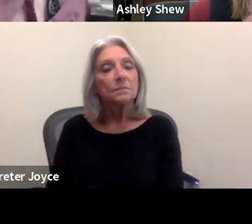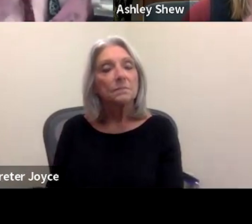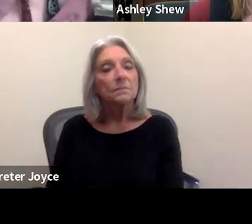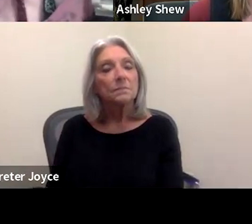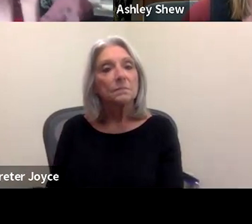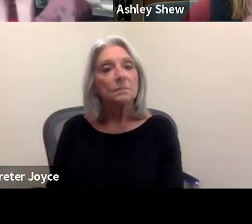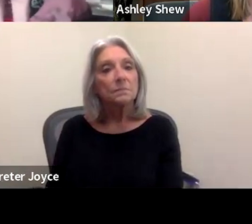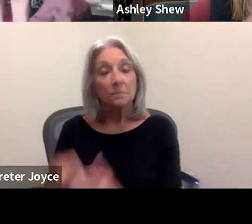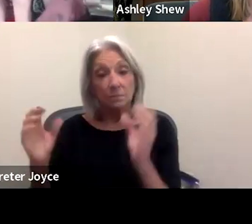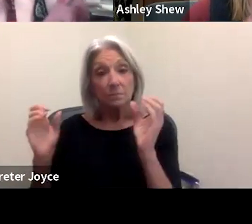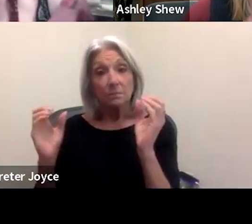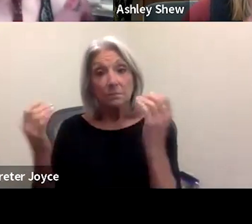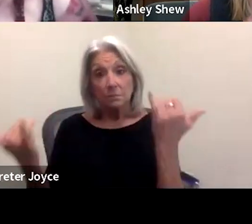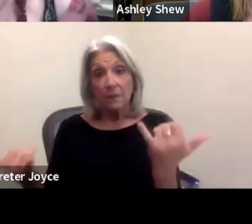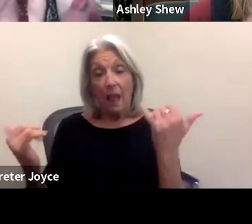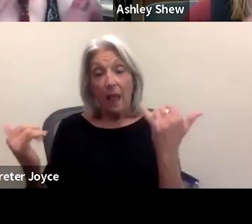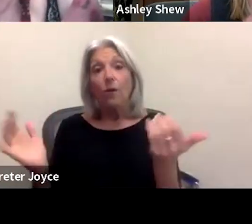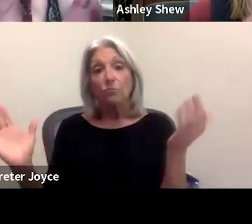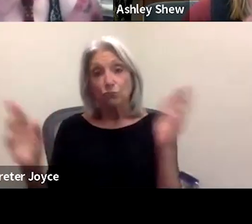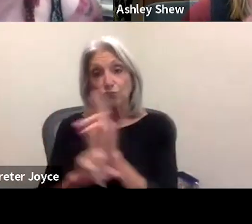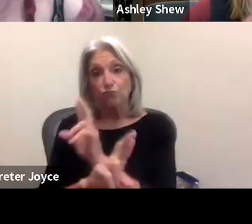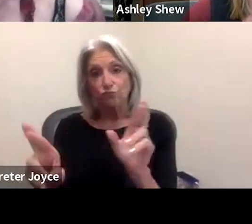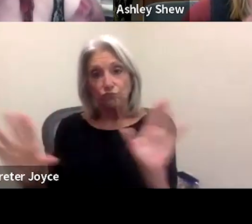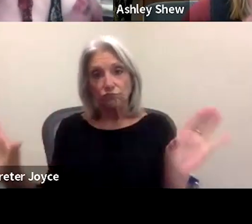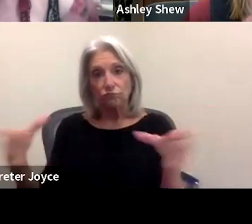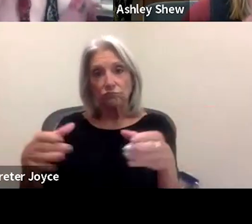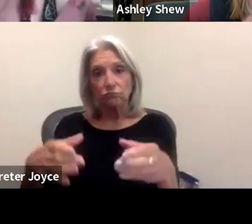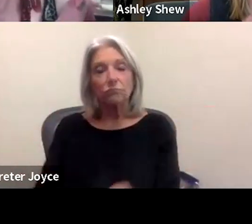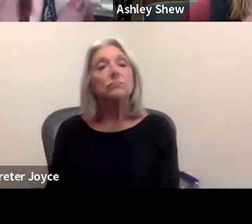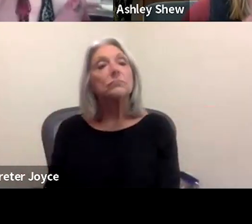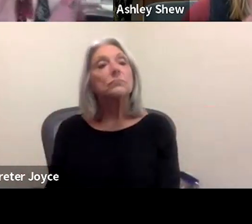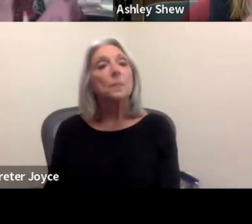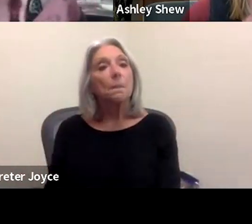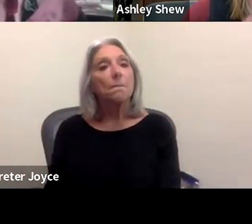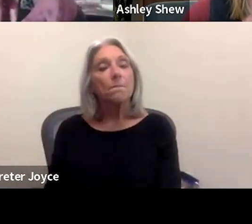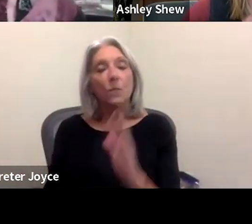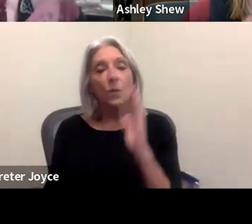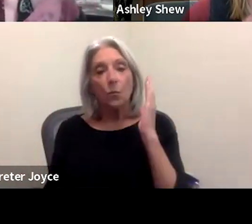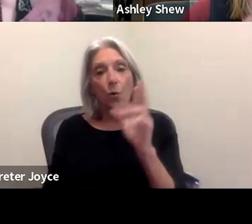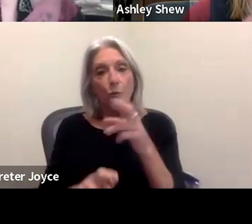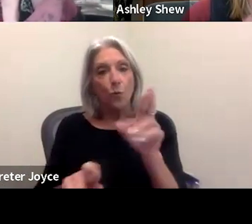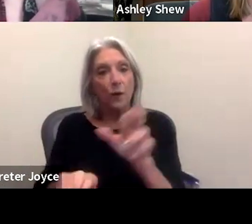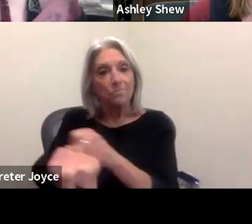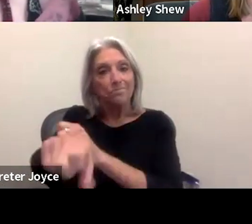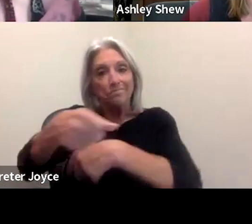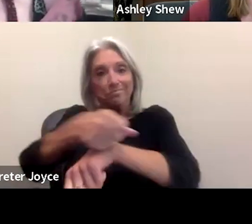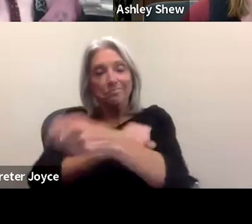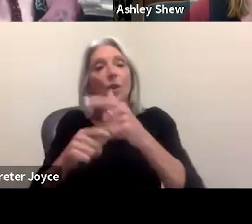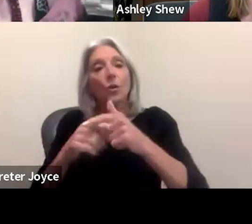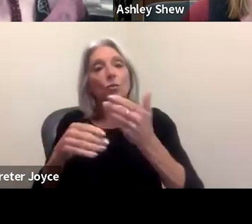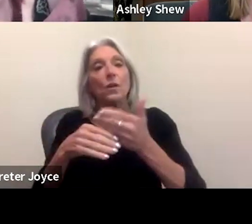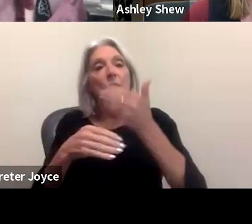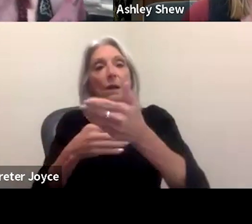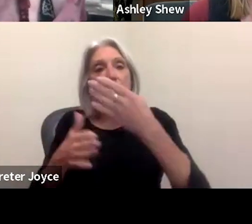All right, we're going to regather. We're going to dive into the next part of our session.